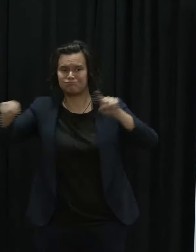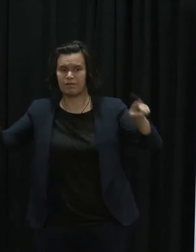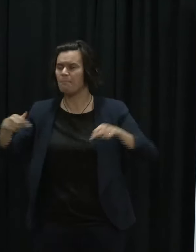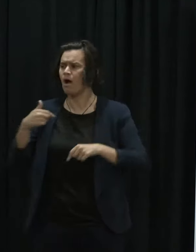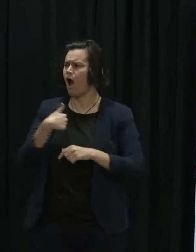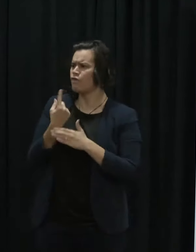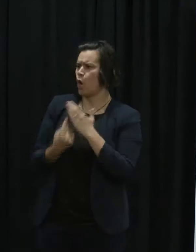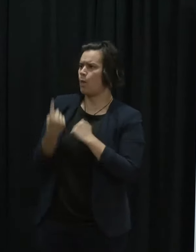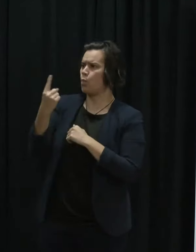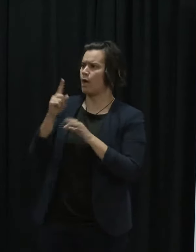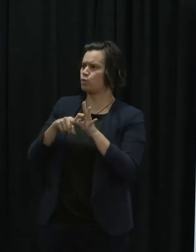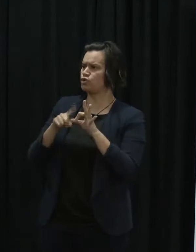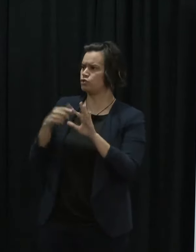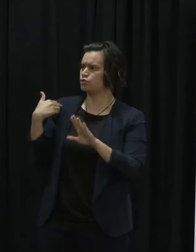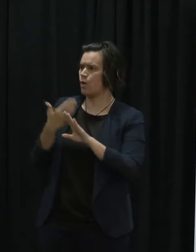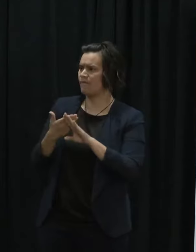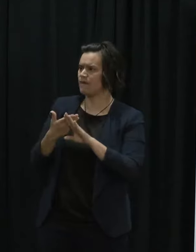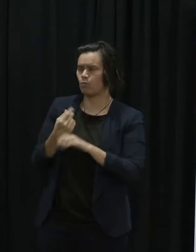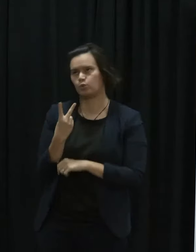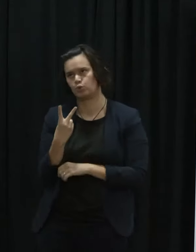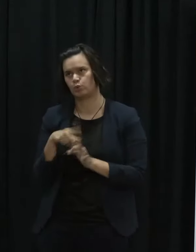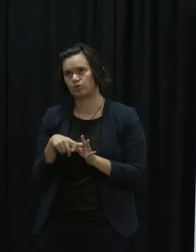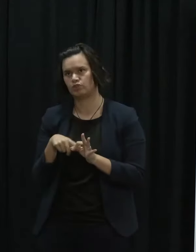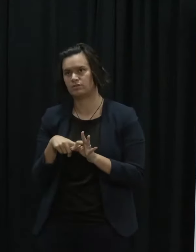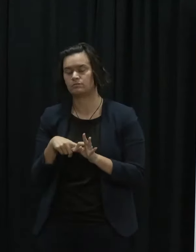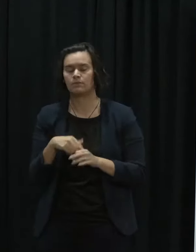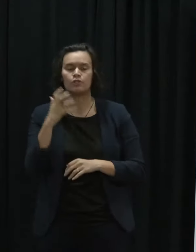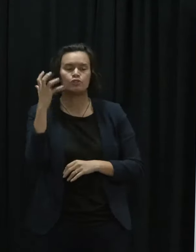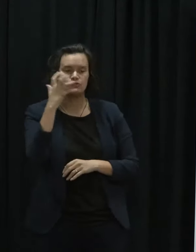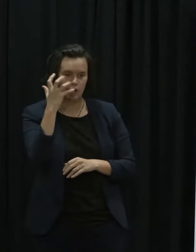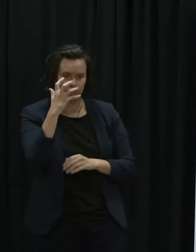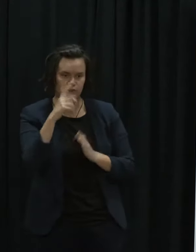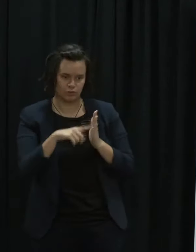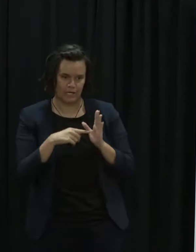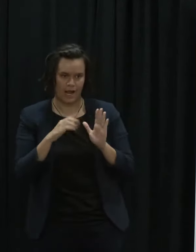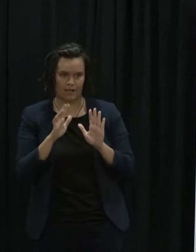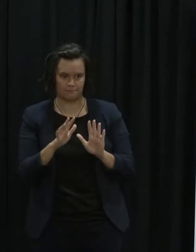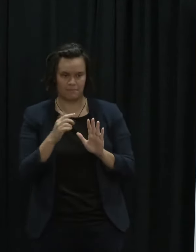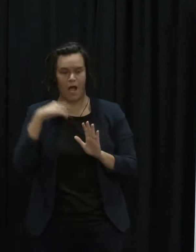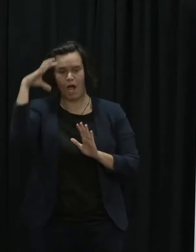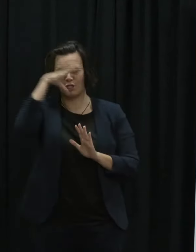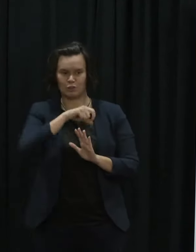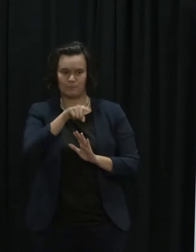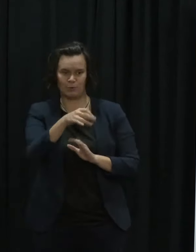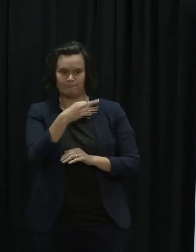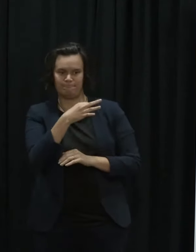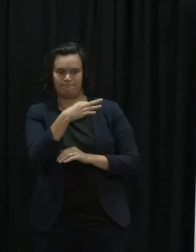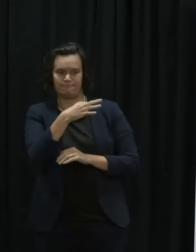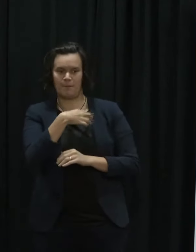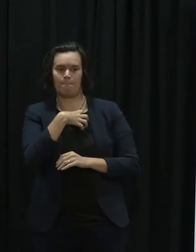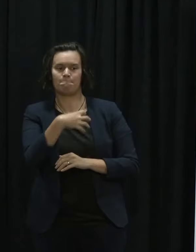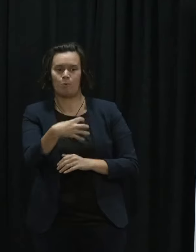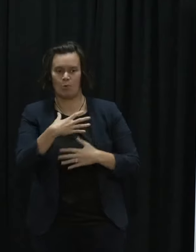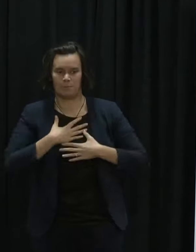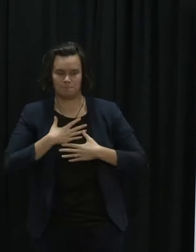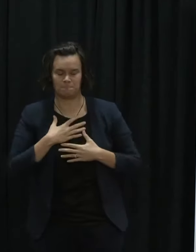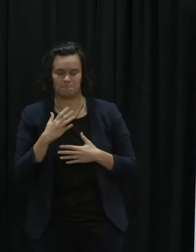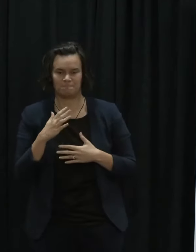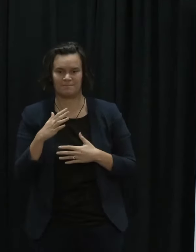To follow up on that... Look I am trying to apportion questions across the gallery.